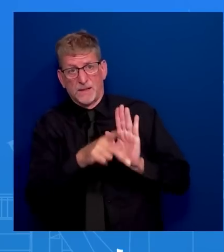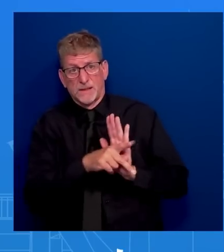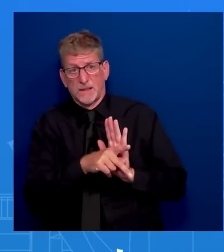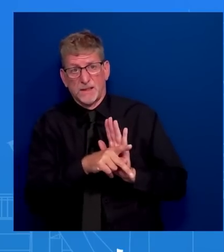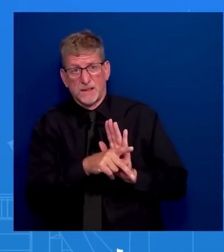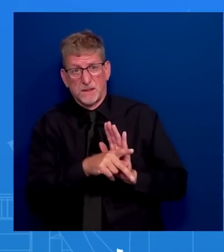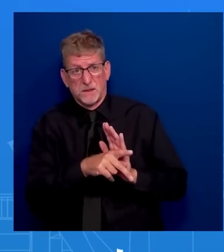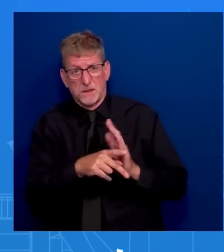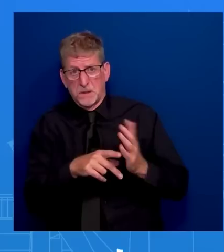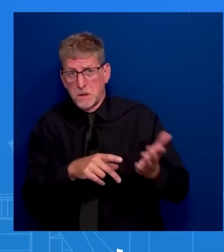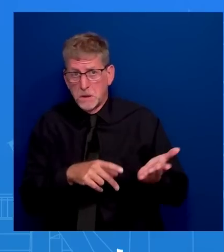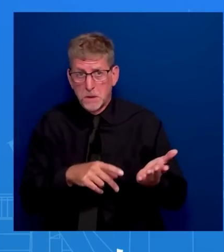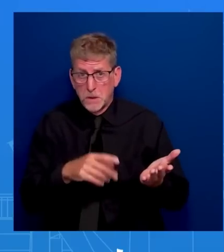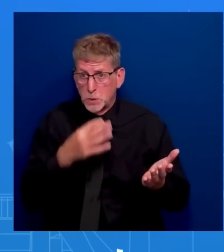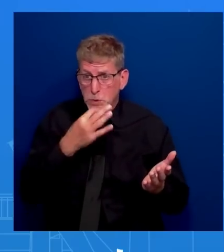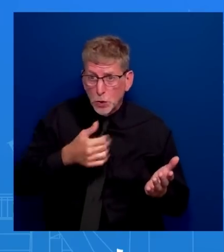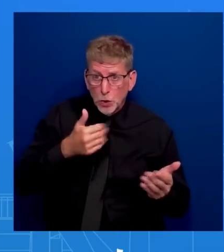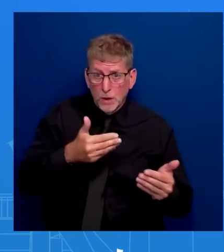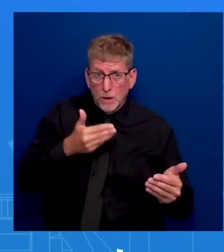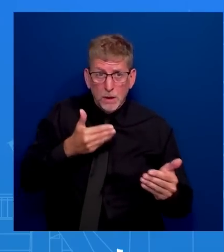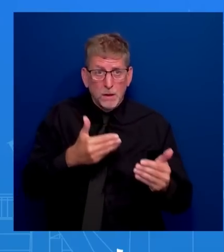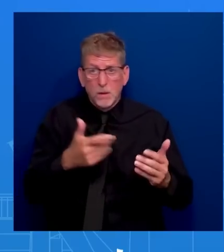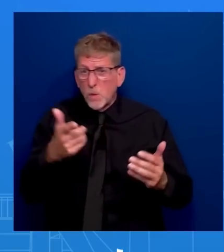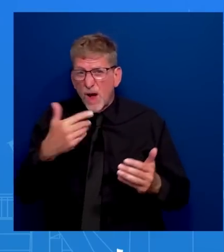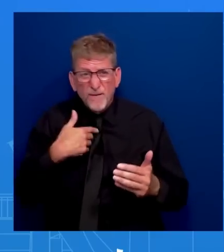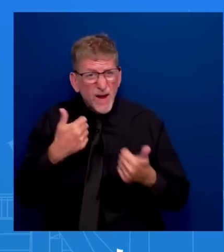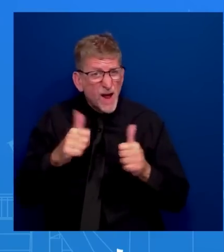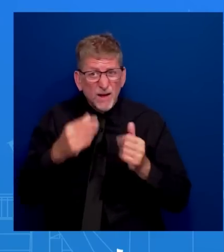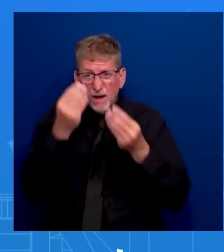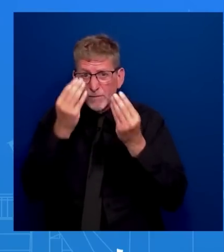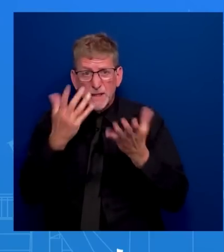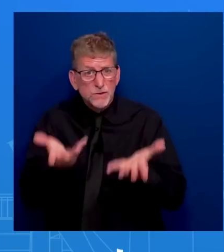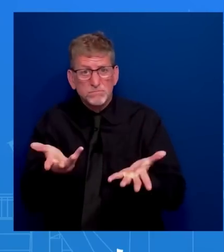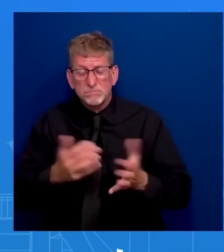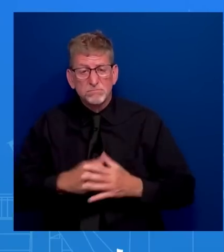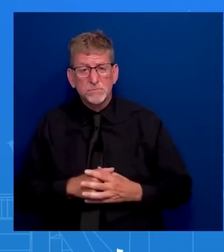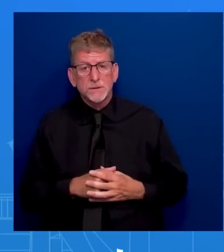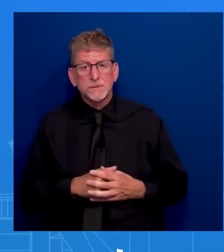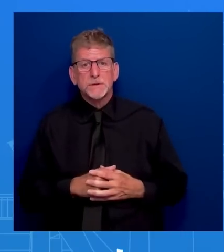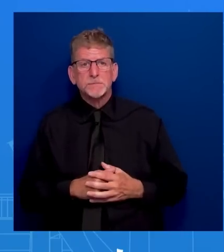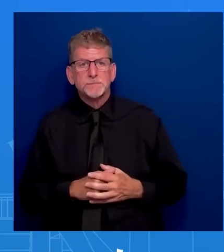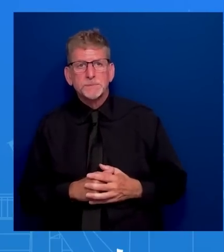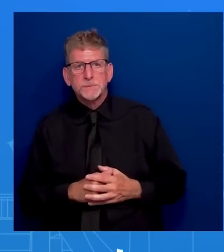Ms. Jean-Pierre: So, as we have said before, the Migrant Protection Protocol -- MPP policy --